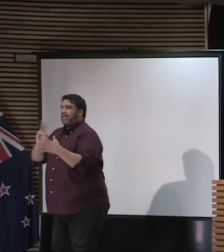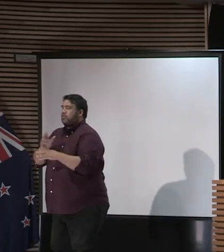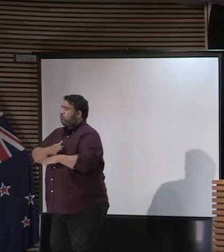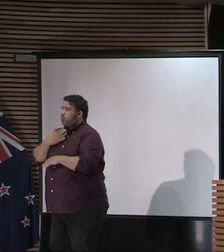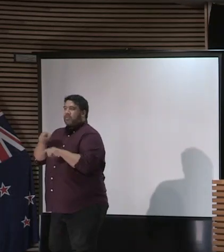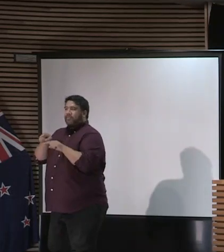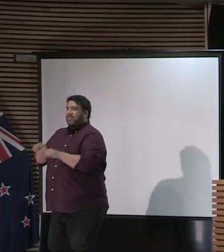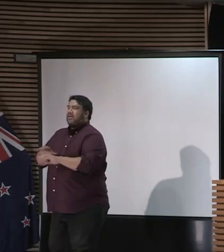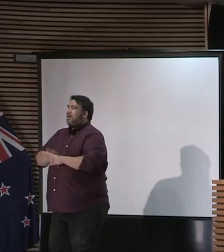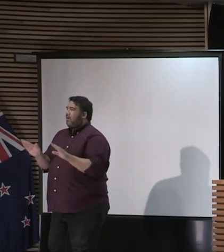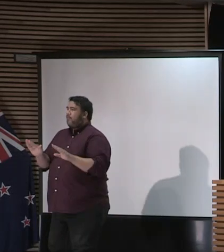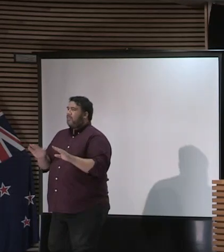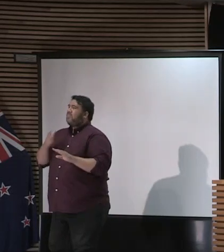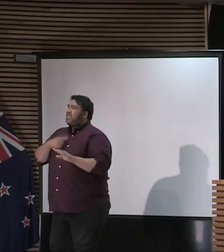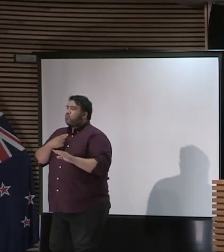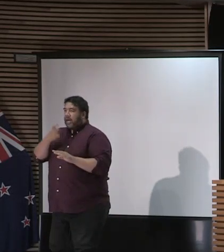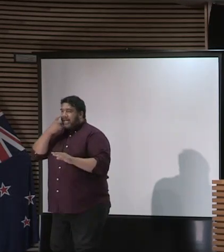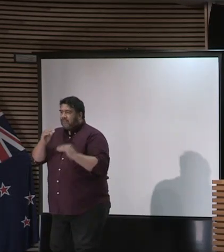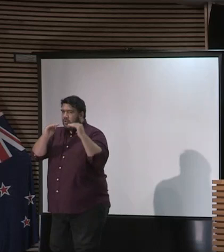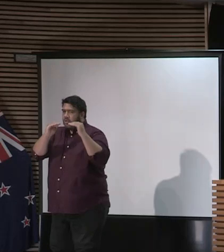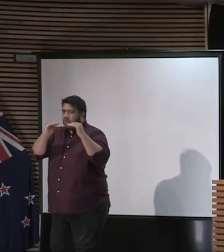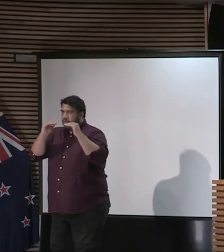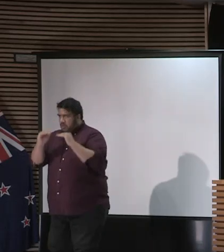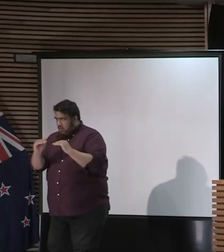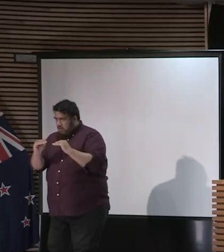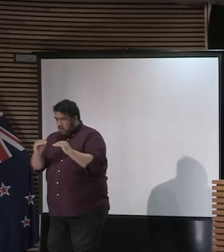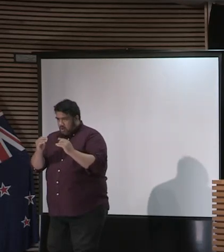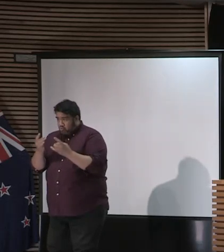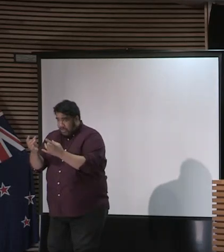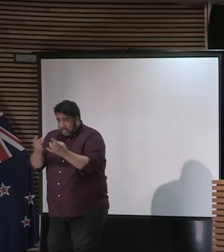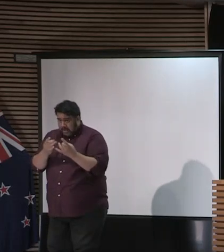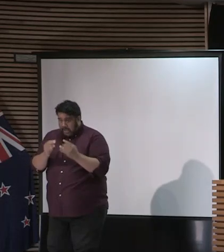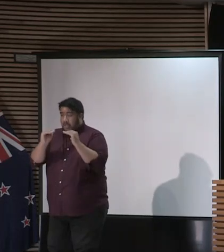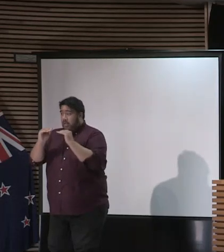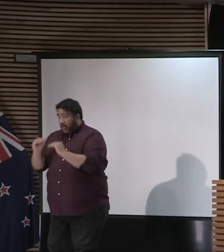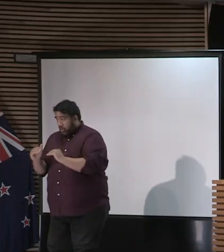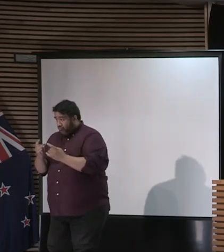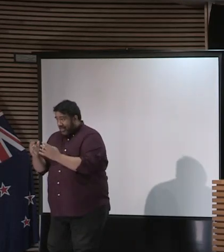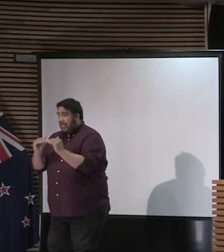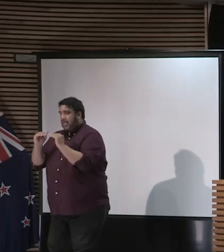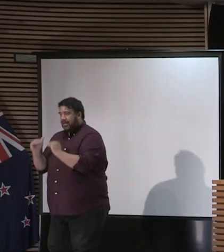And we must guard against that. So we're moving